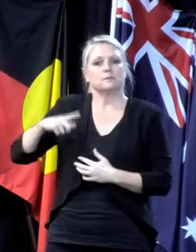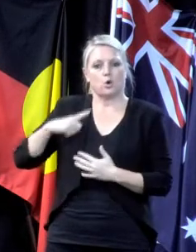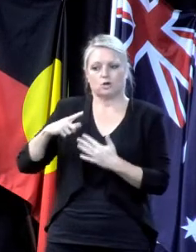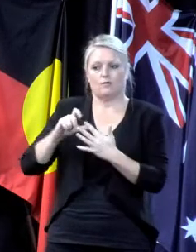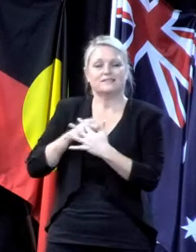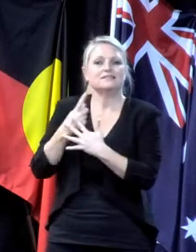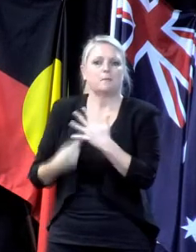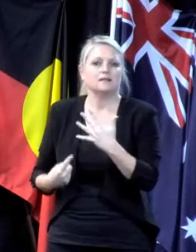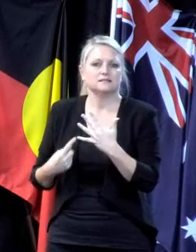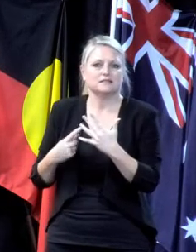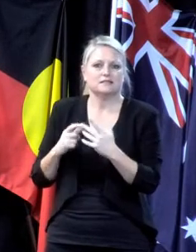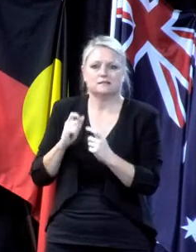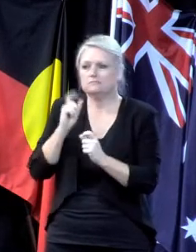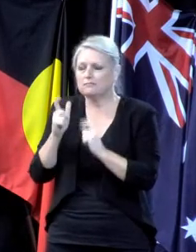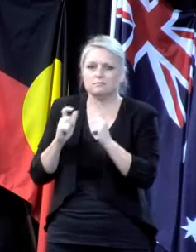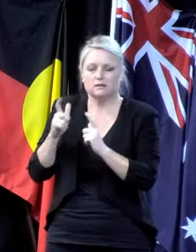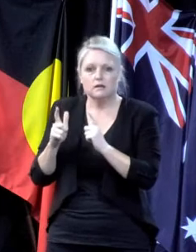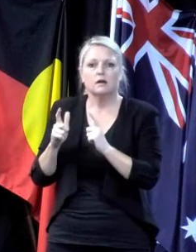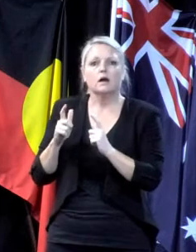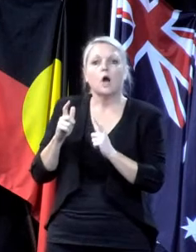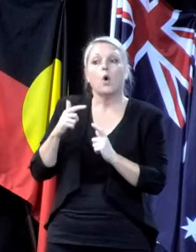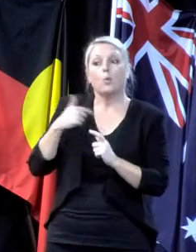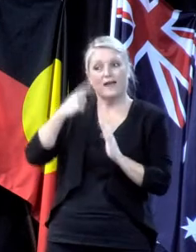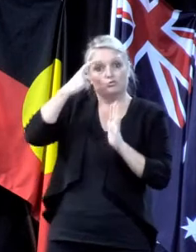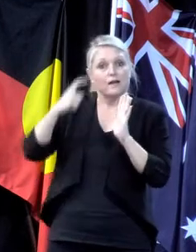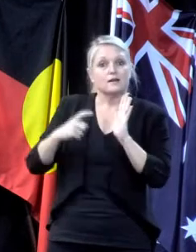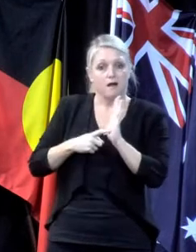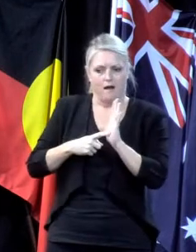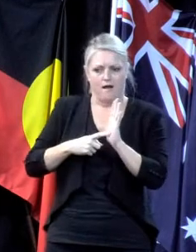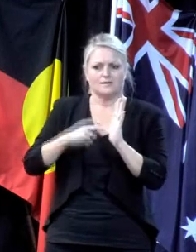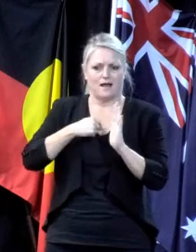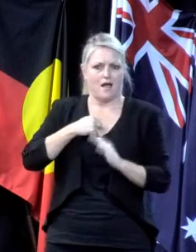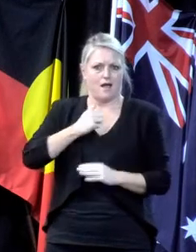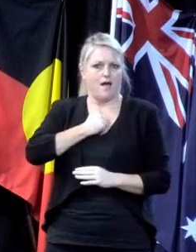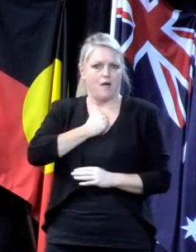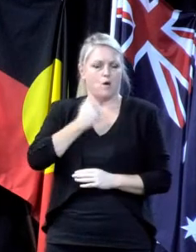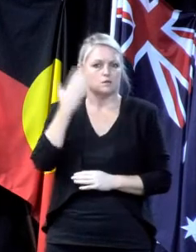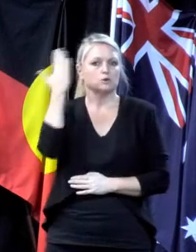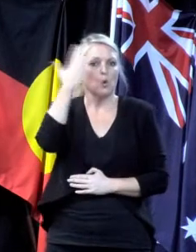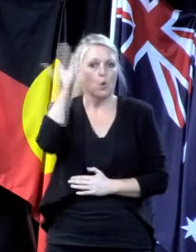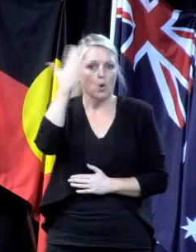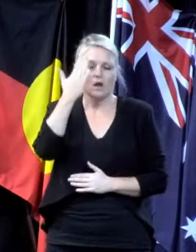And we recognize, at Ingham State High School, that there are behaviors that student display